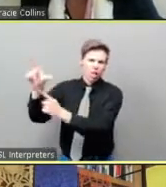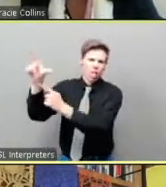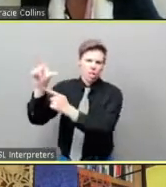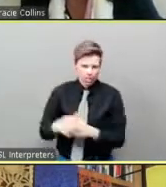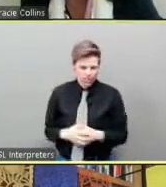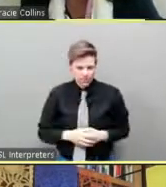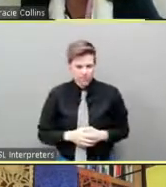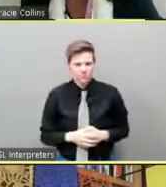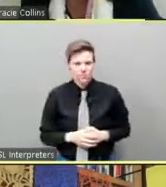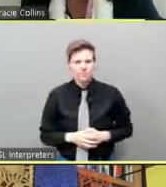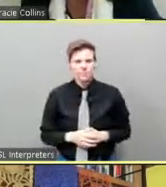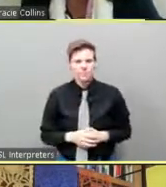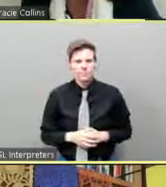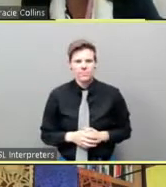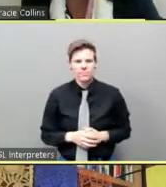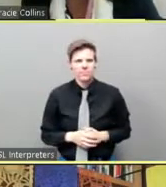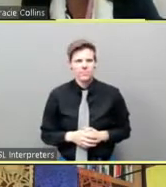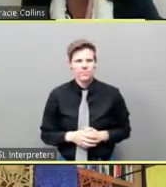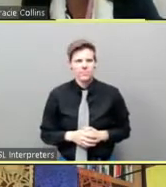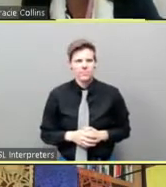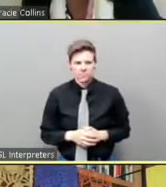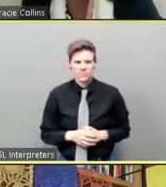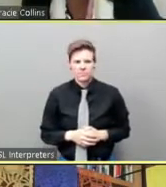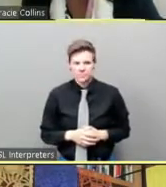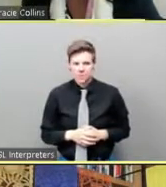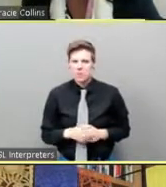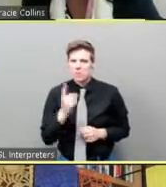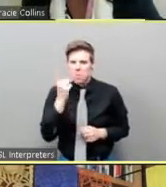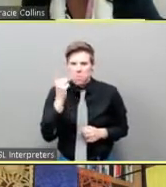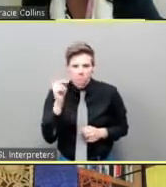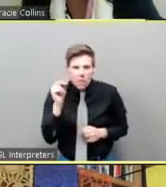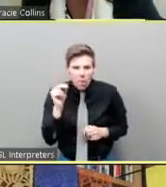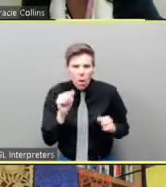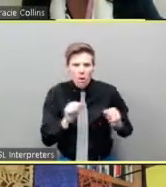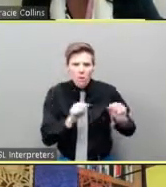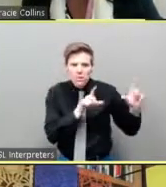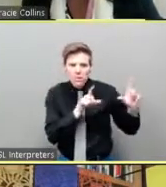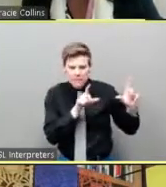and I believe we have one more here that we're going to highlight.